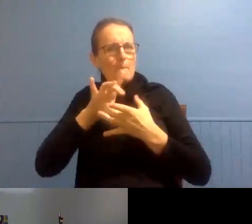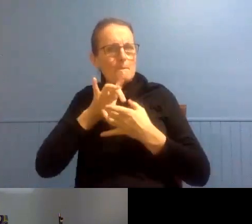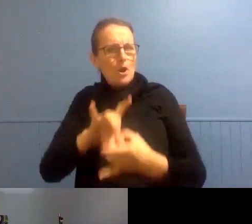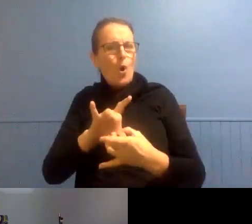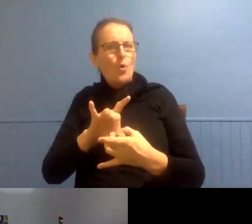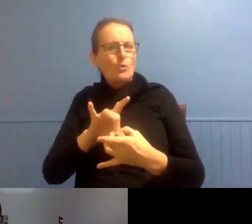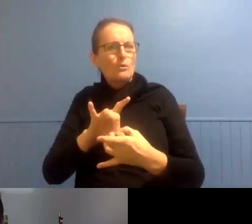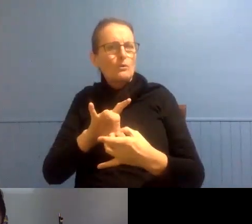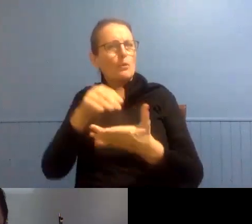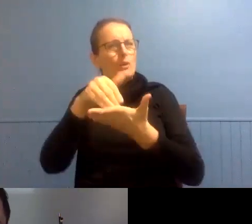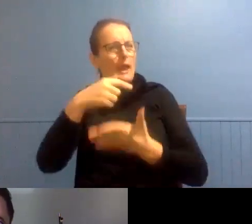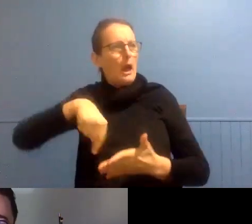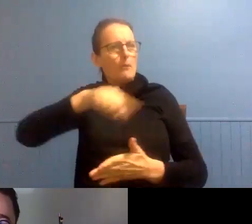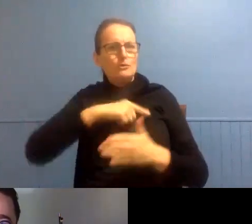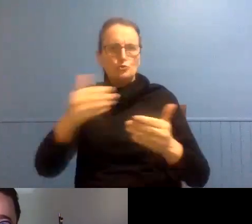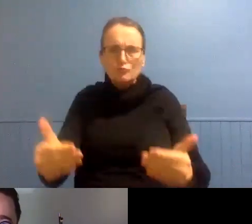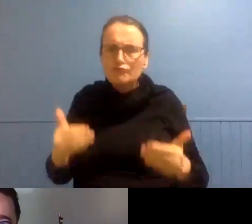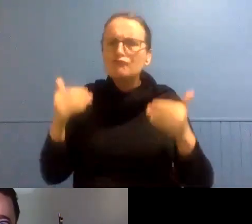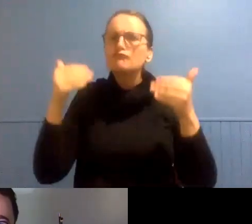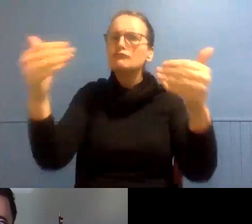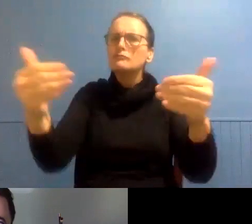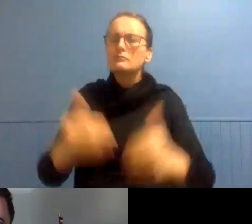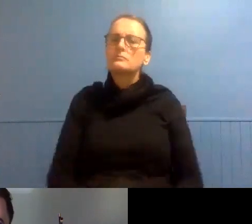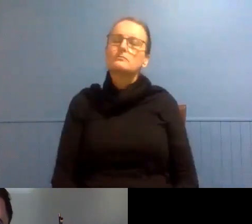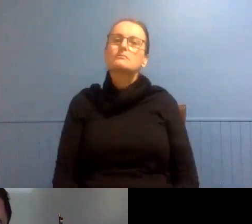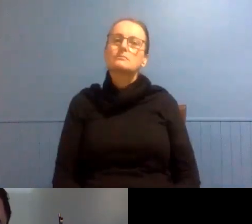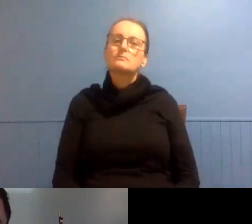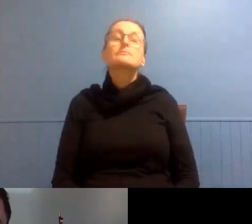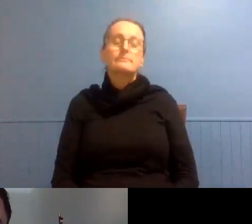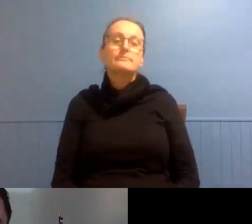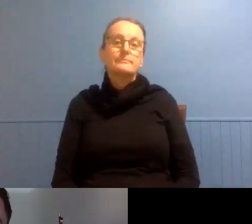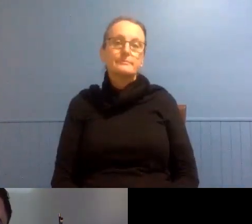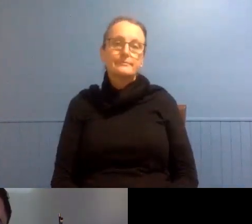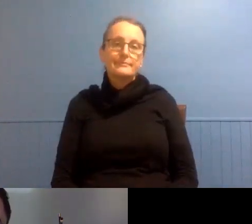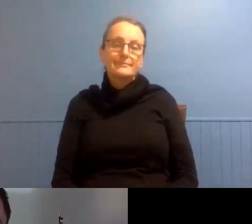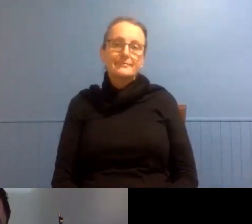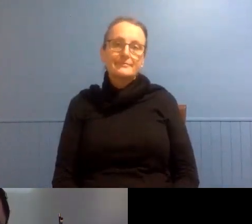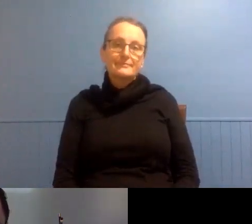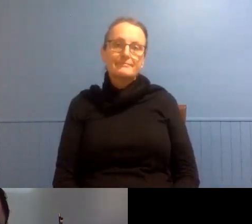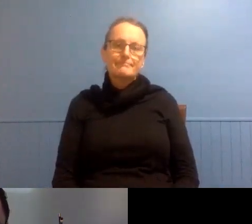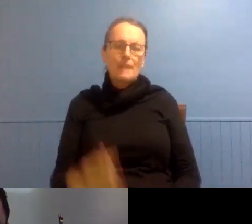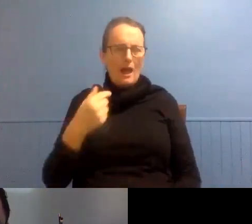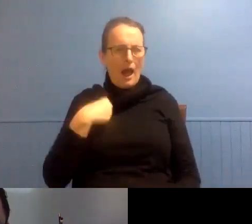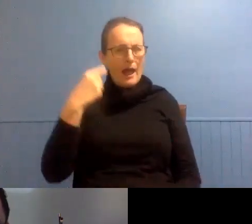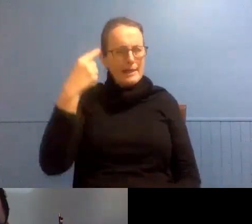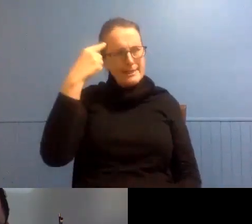moving forward? Yeah. I get the essence of that question.